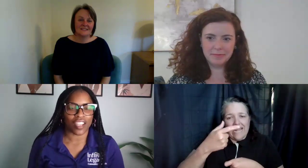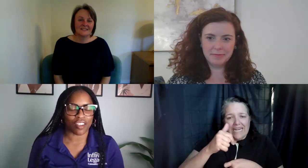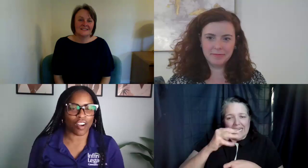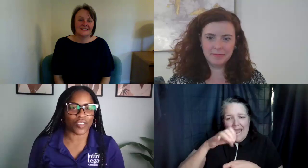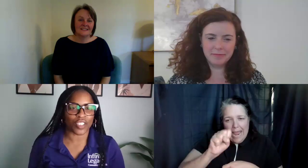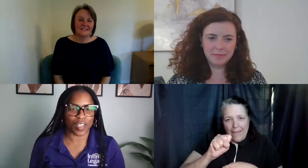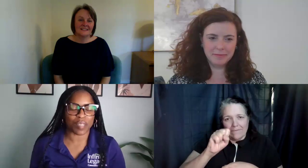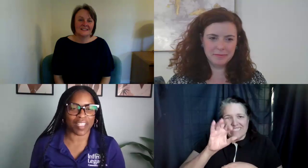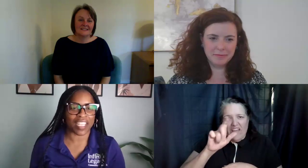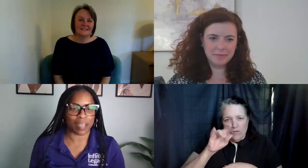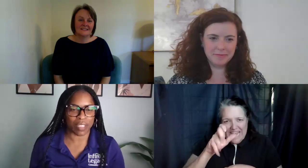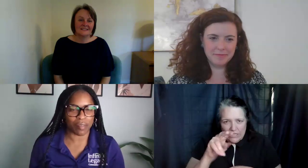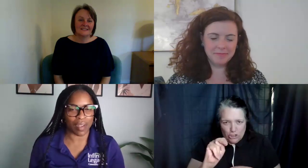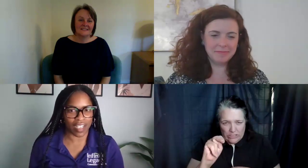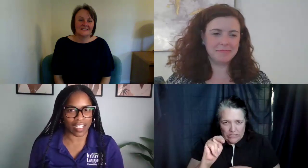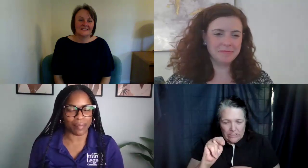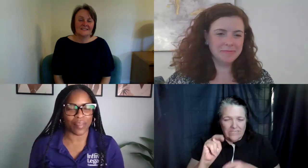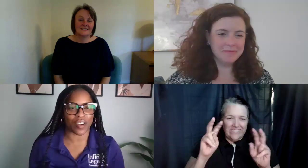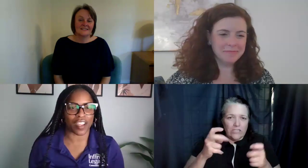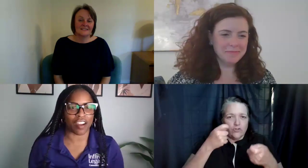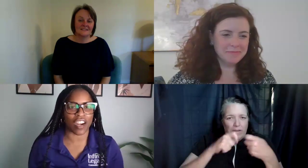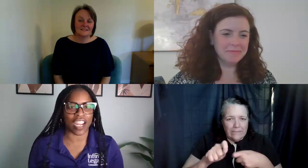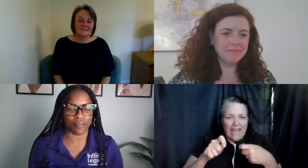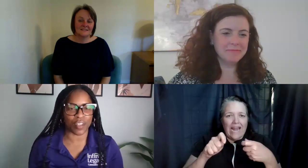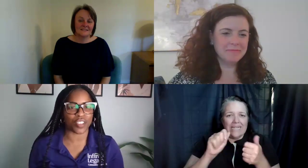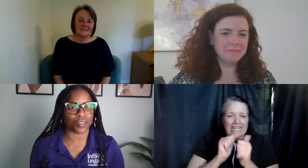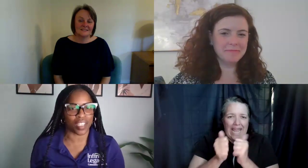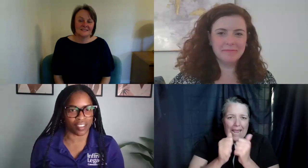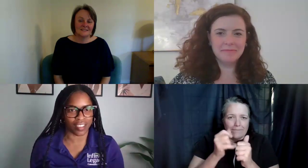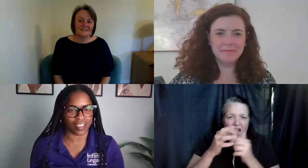They're called the Transplant Games of America. They are every two years.